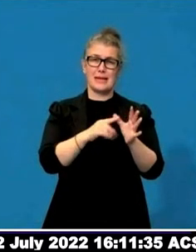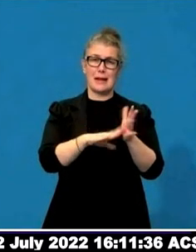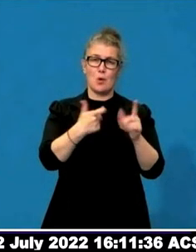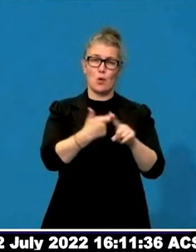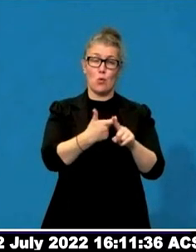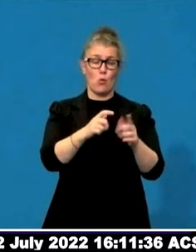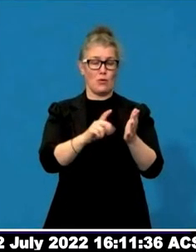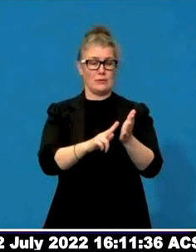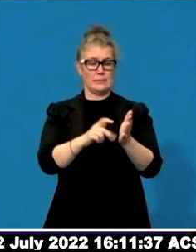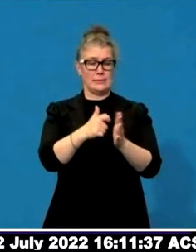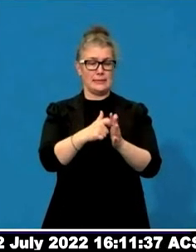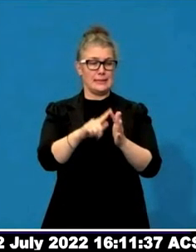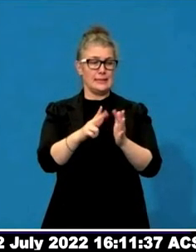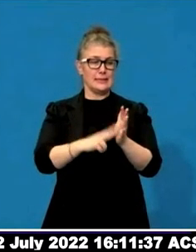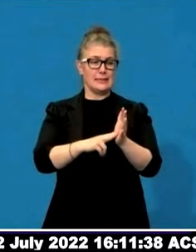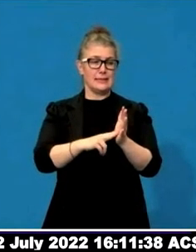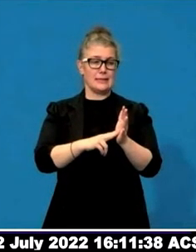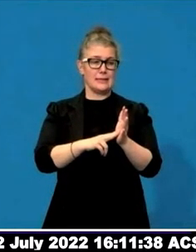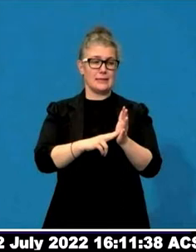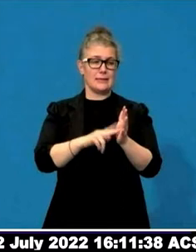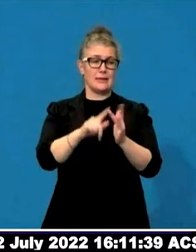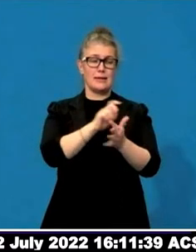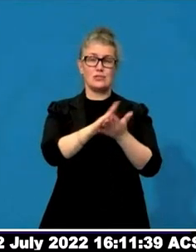understand what the NDIS is about?